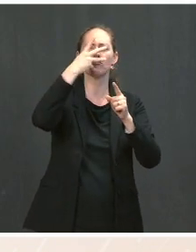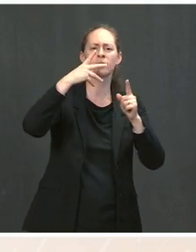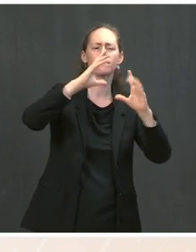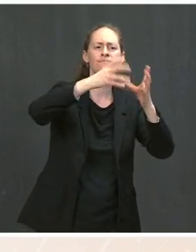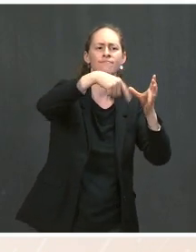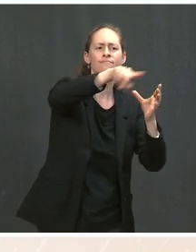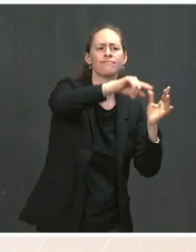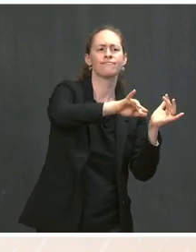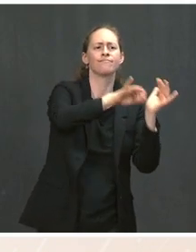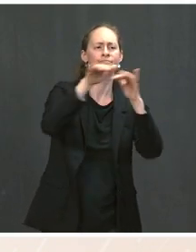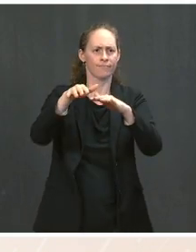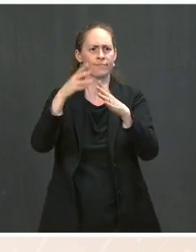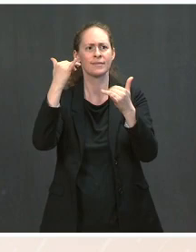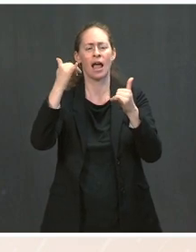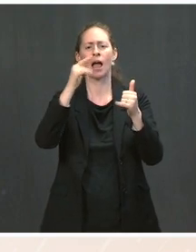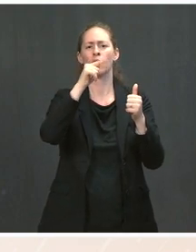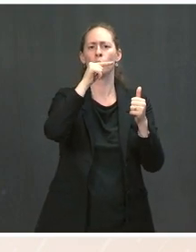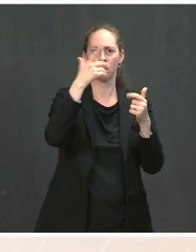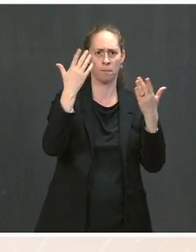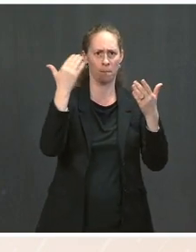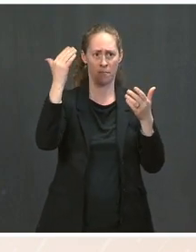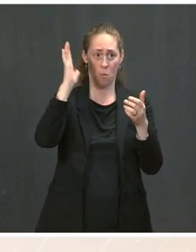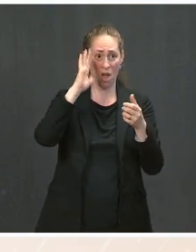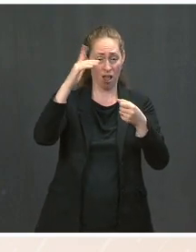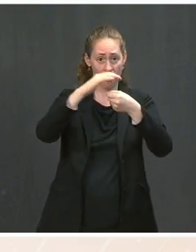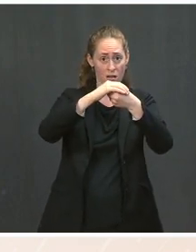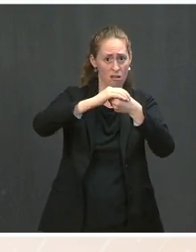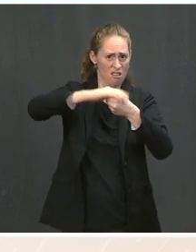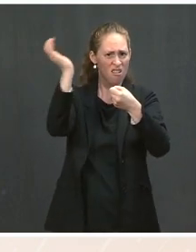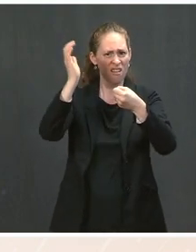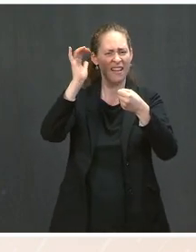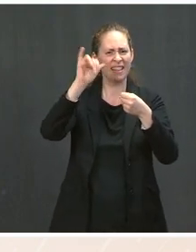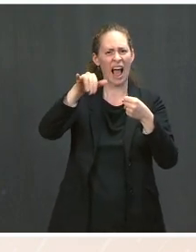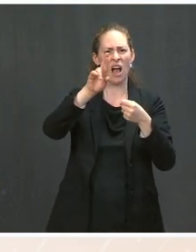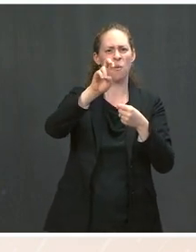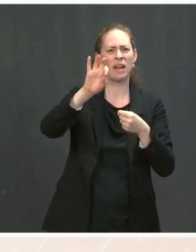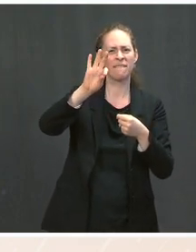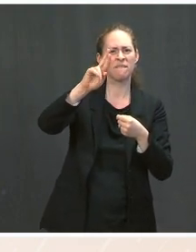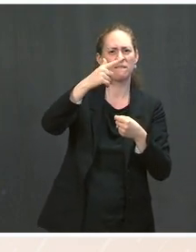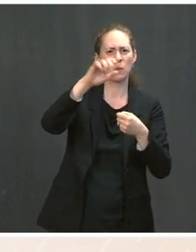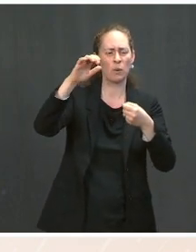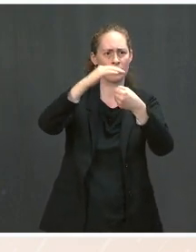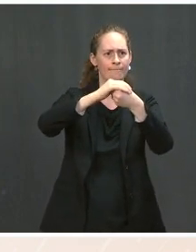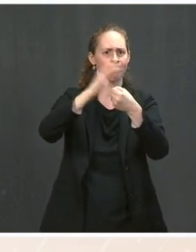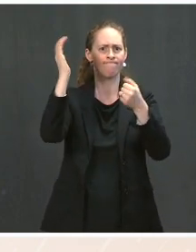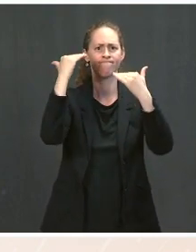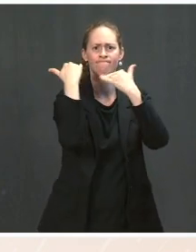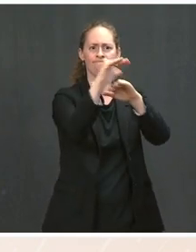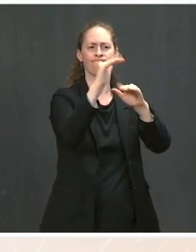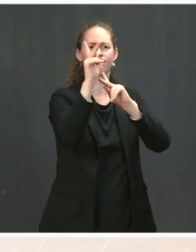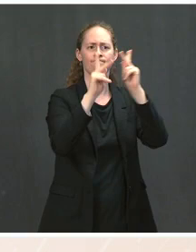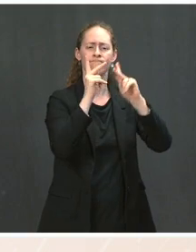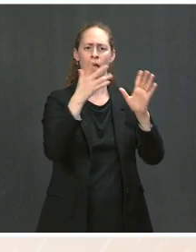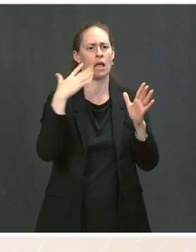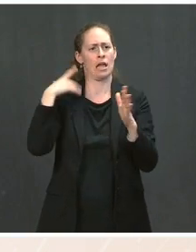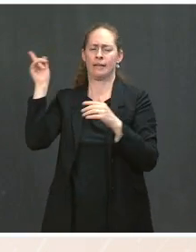Ms. Psaki: Again, I can just reiterate the President remains committed to raising the refugee cap. And obviously, his commitment to ensuring